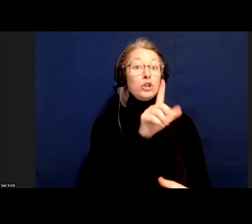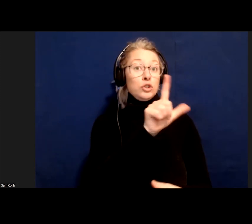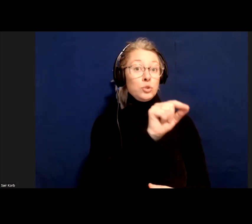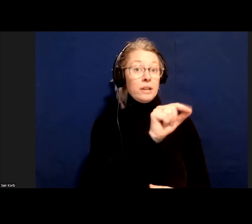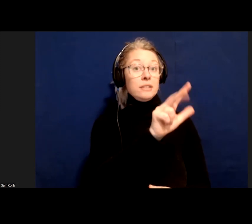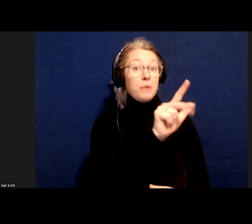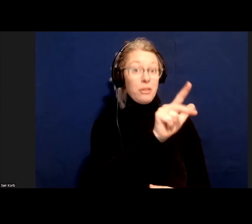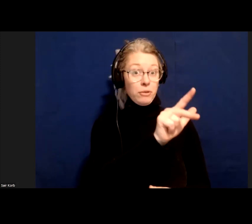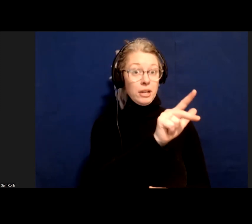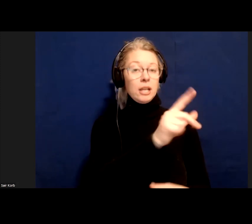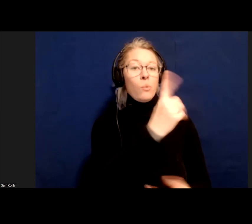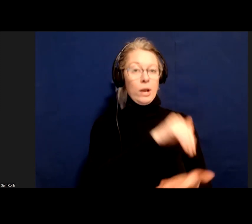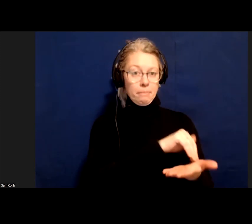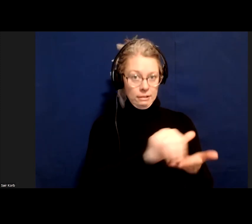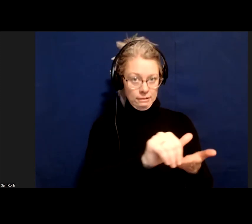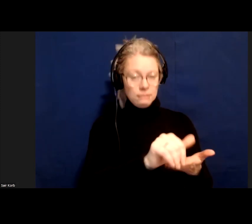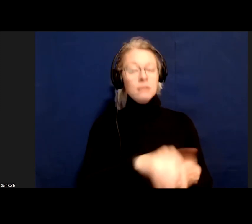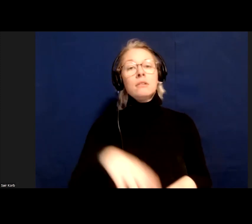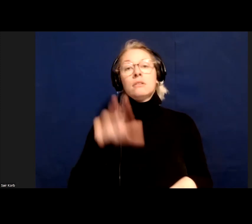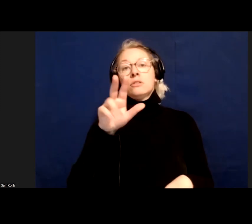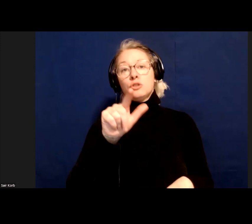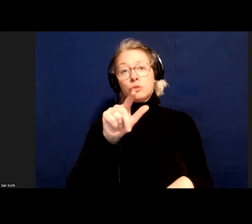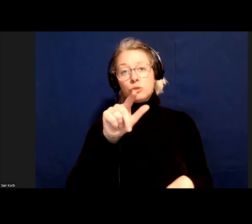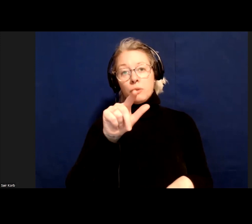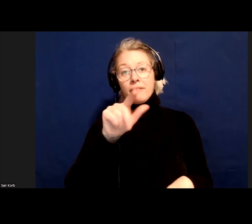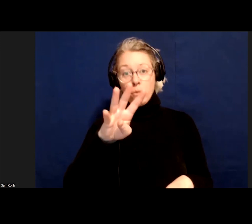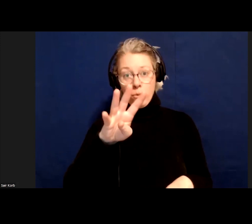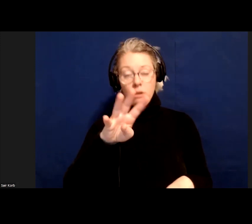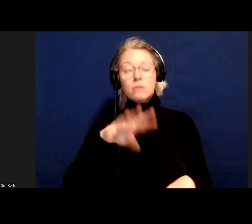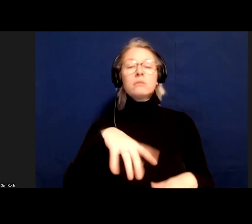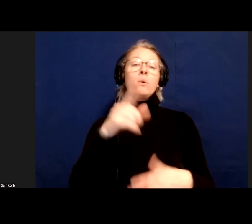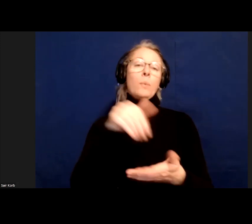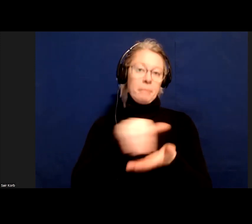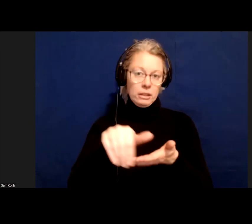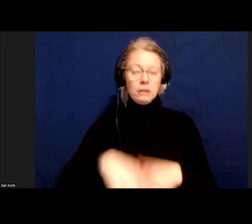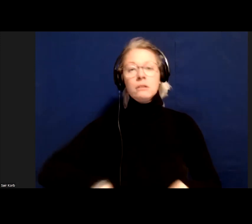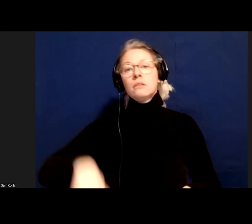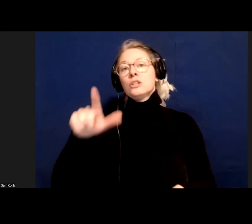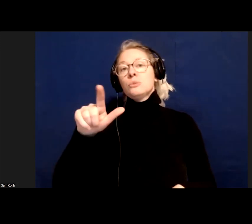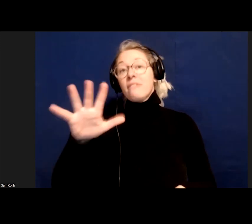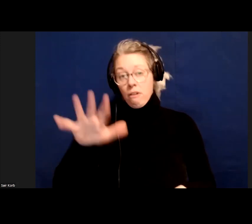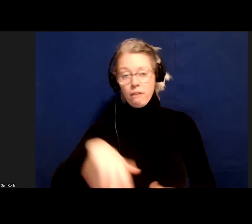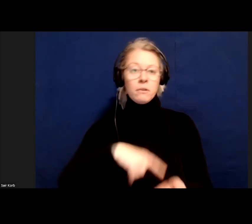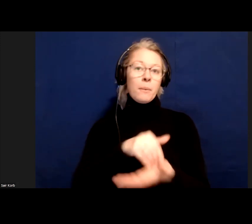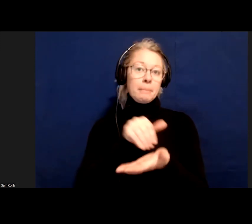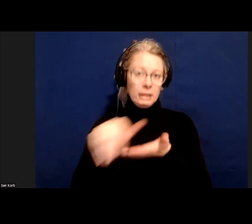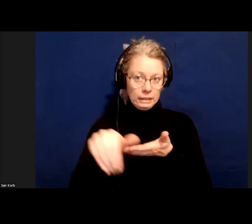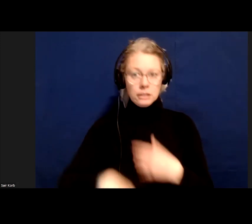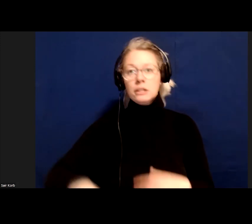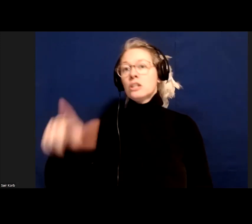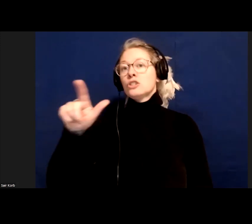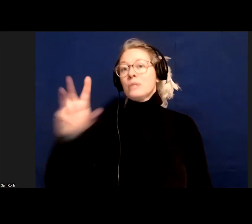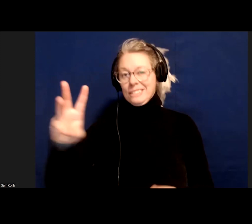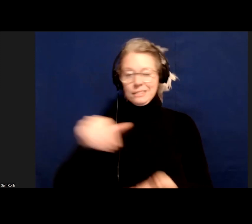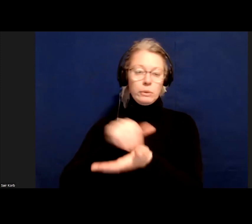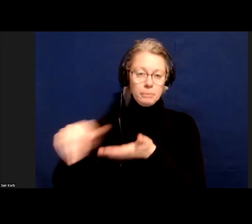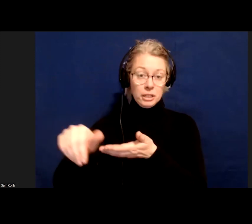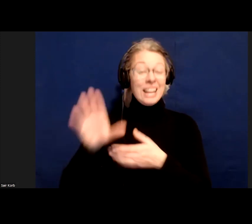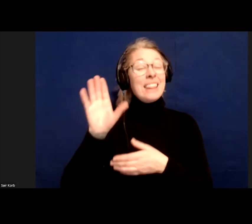’24, ’25 and ’26. That additional money is distinct, it is separate from our ongoing